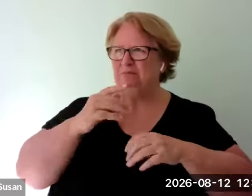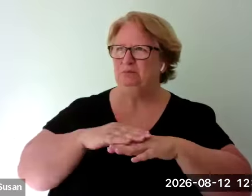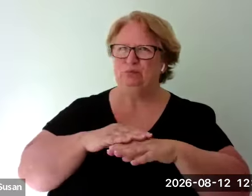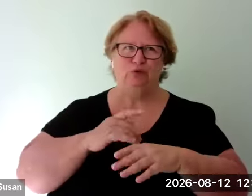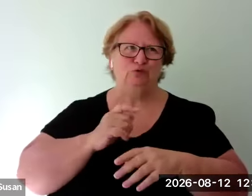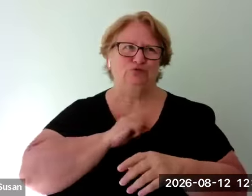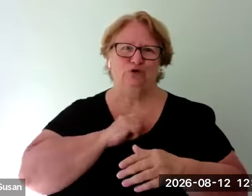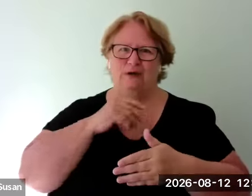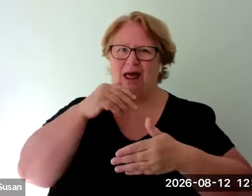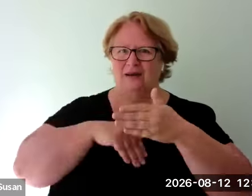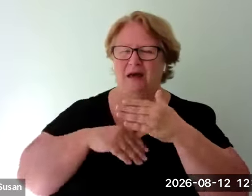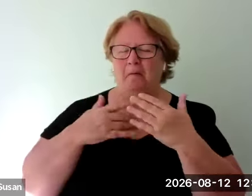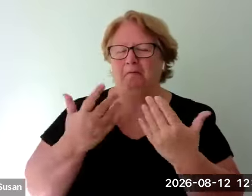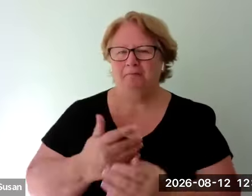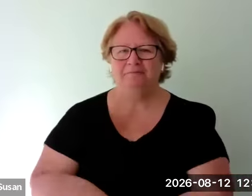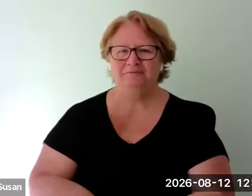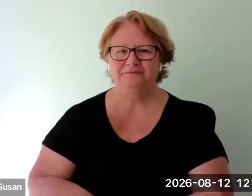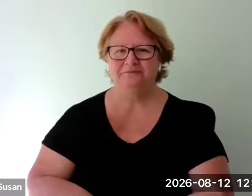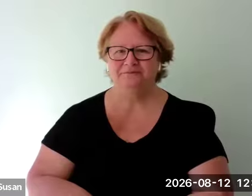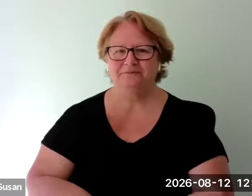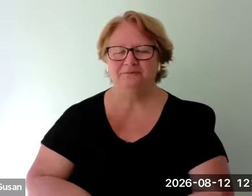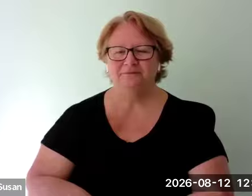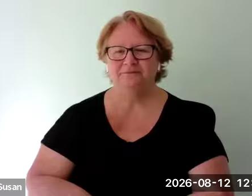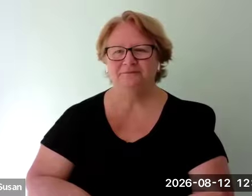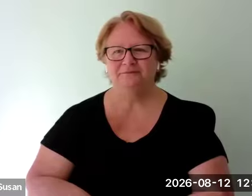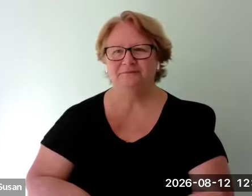people of the Eora nation in Sydney. I'm a...dark blue